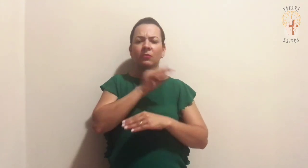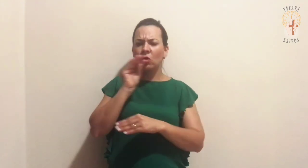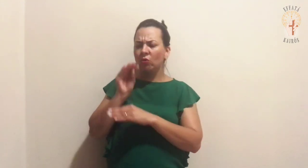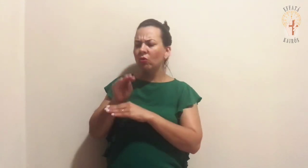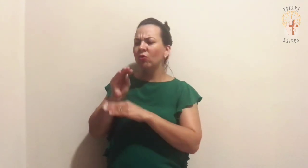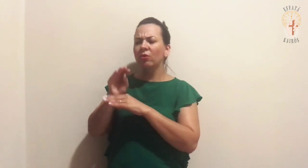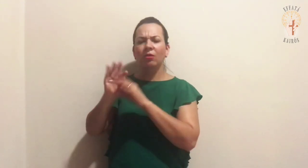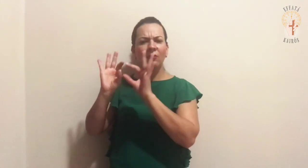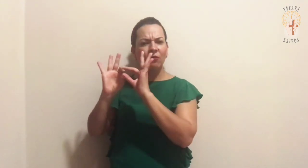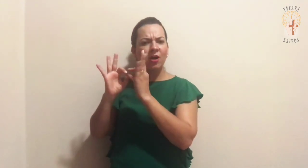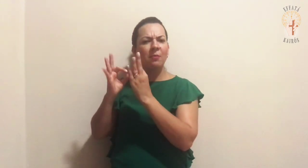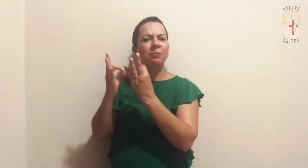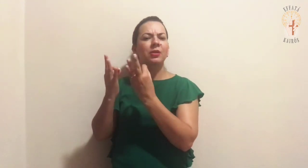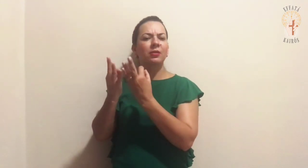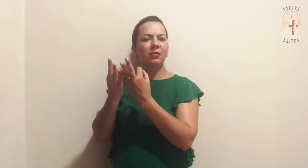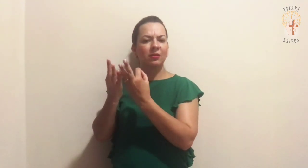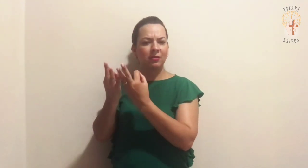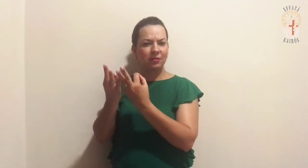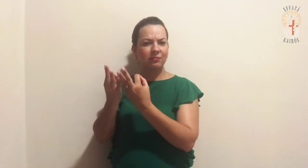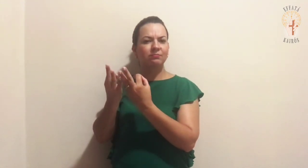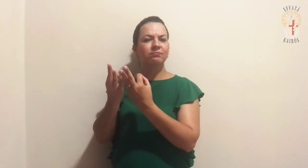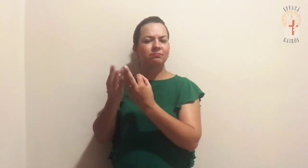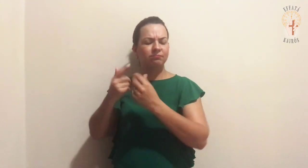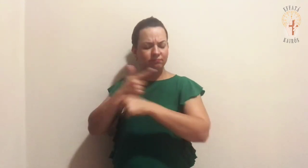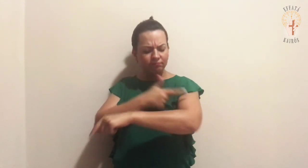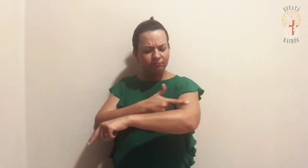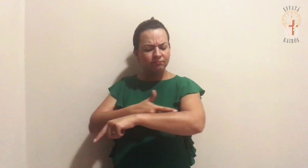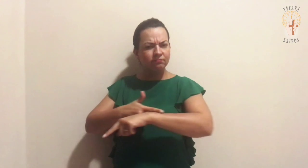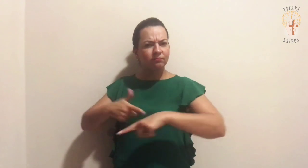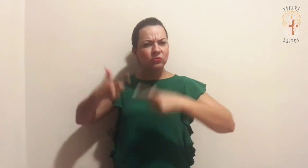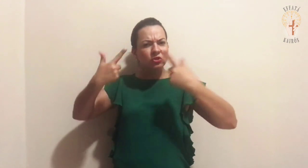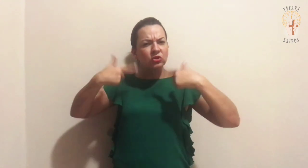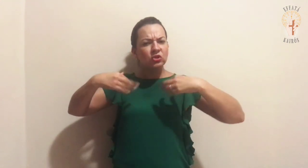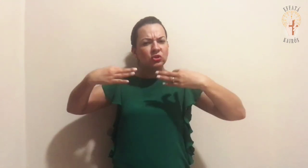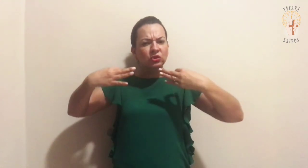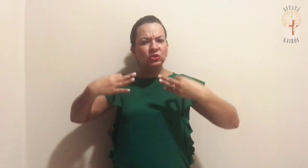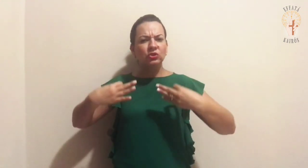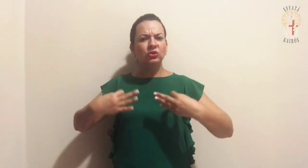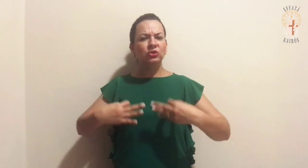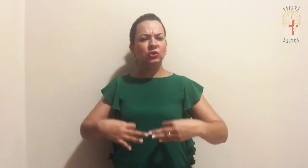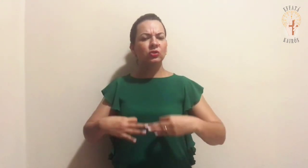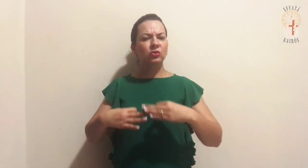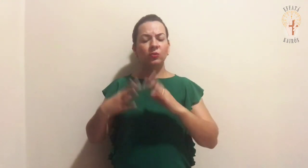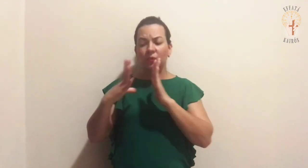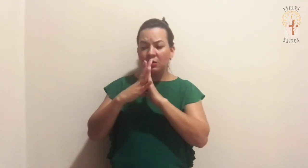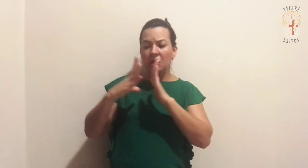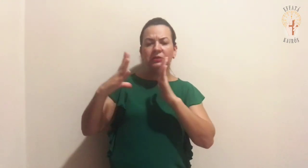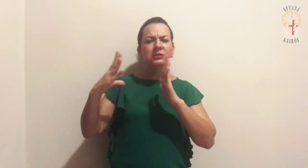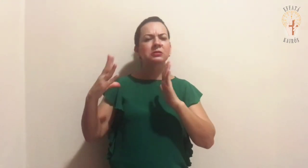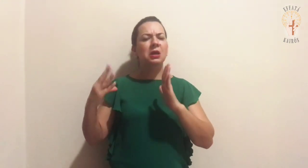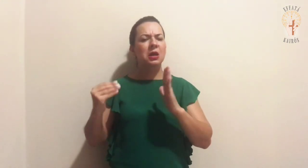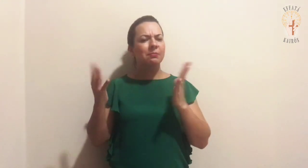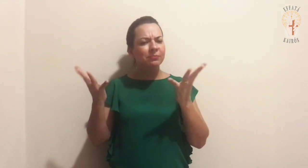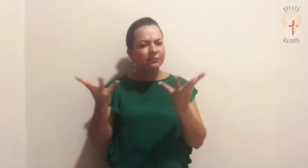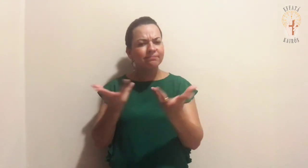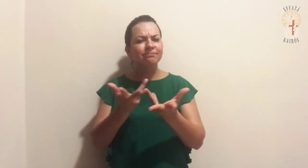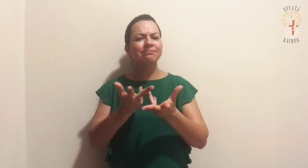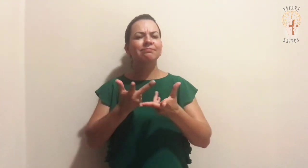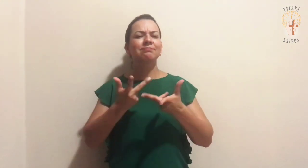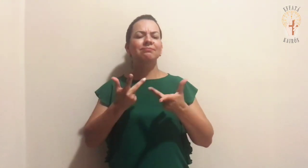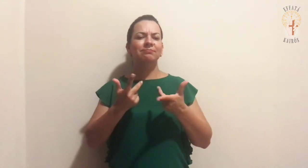supported his family with dignity and example.